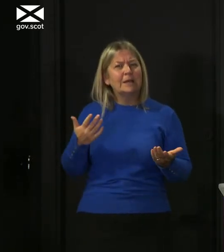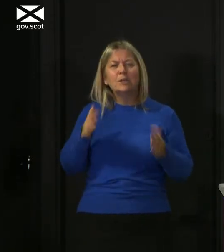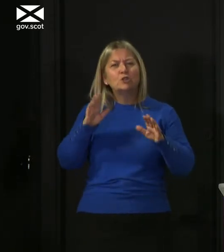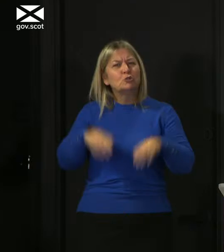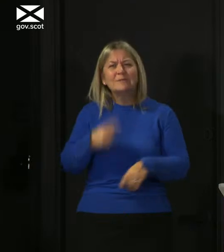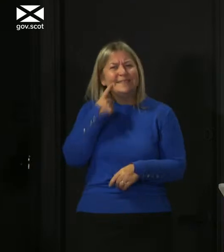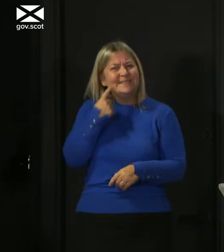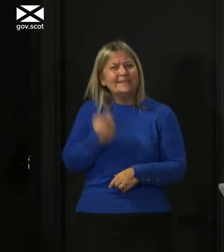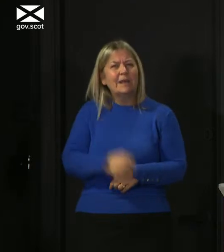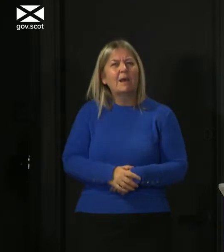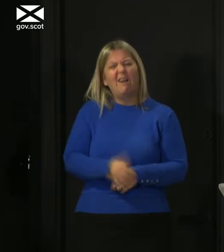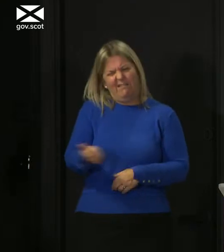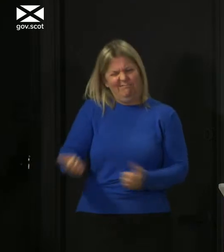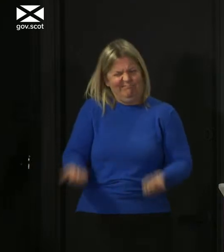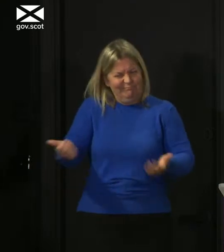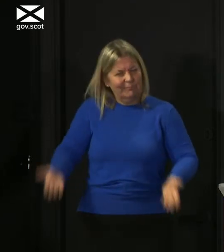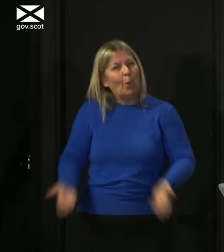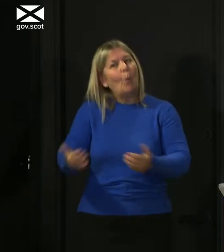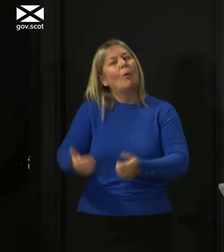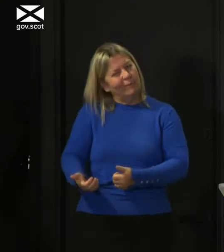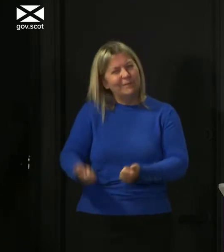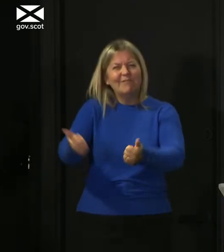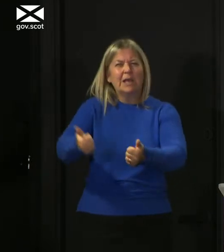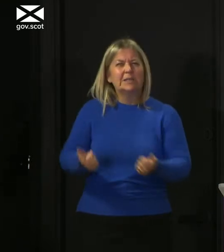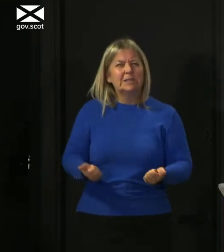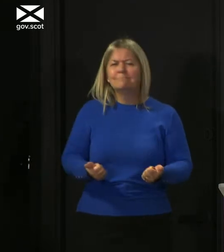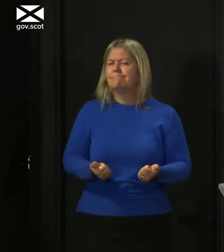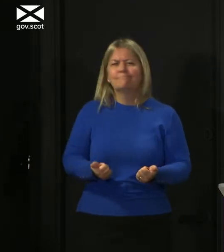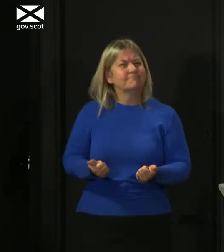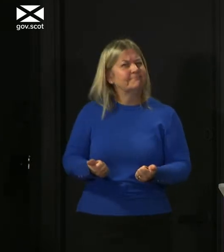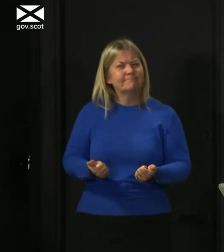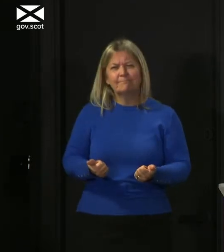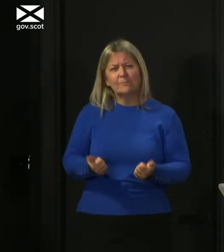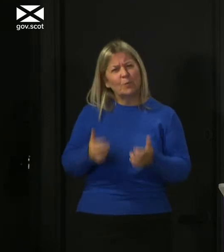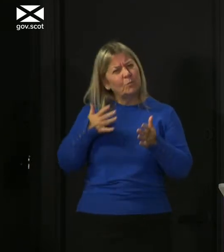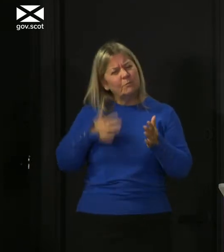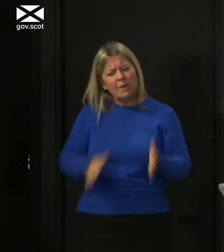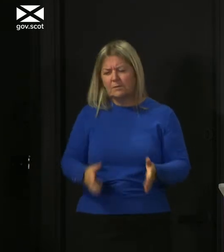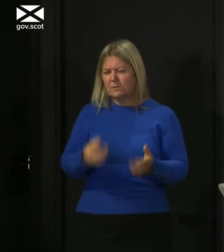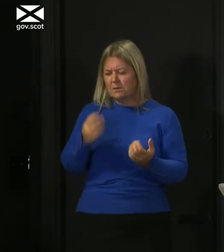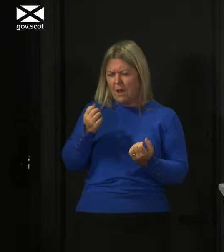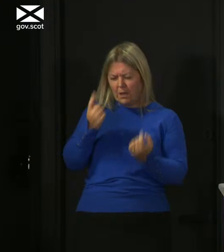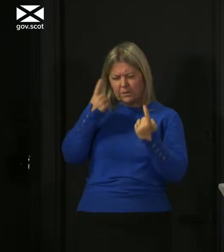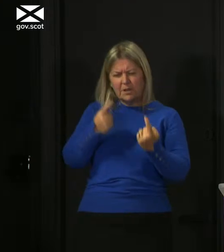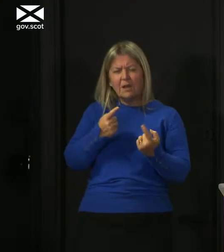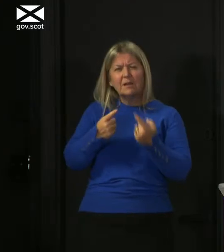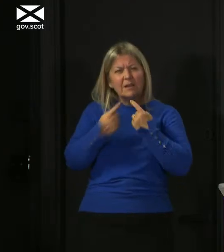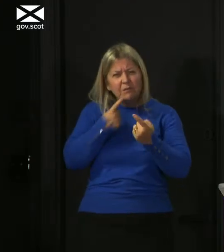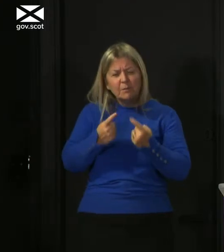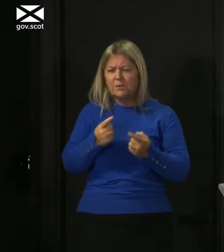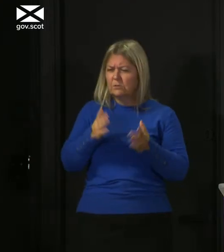trying to understand the data, understand the evidence then from that, decide what measures